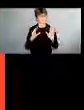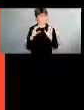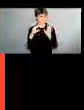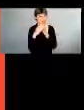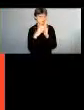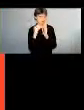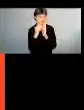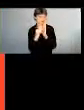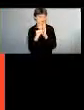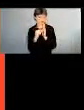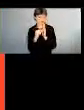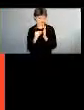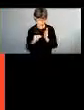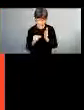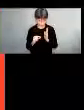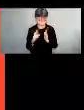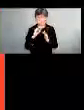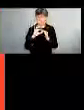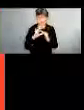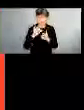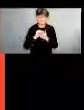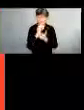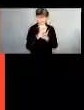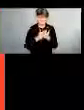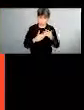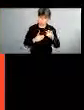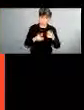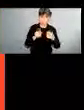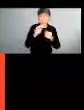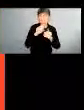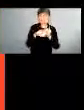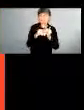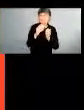When it comes to this section you may want to include some information or rationale for